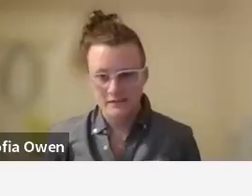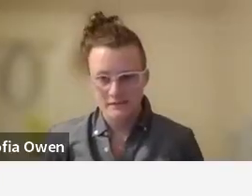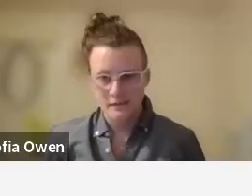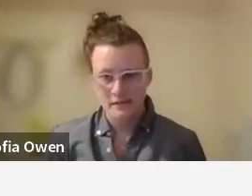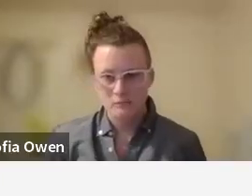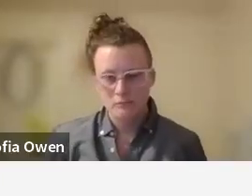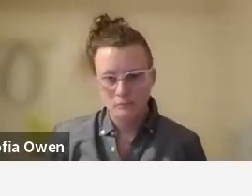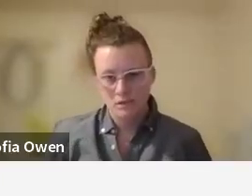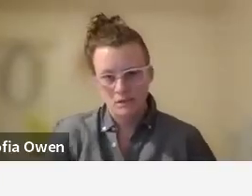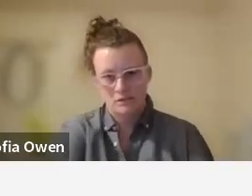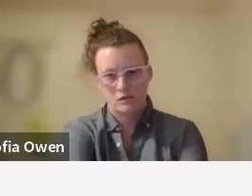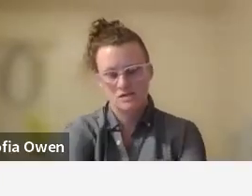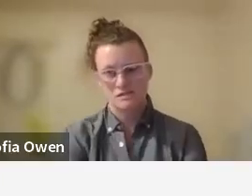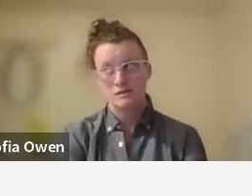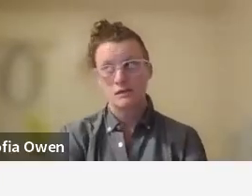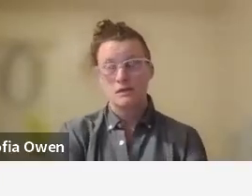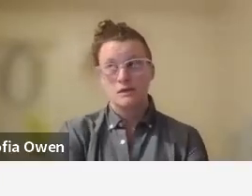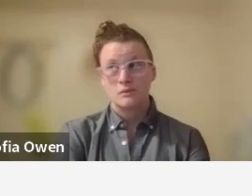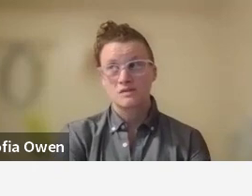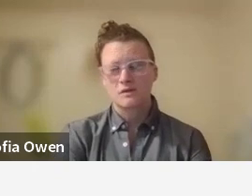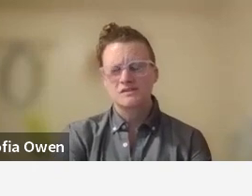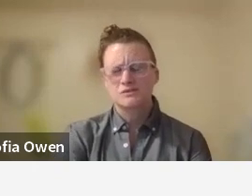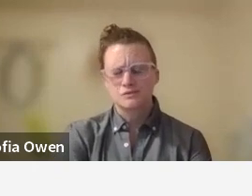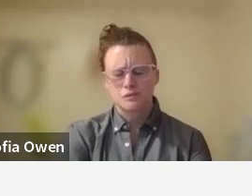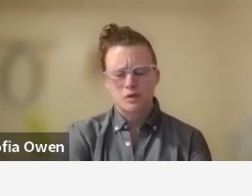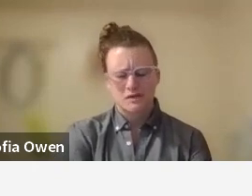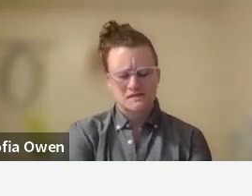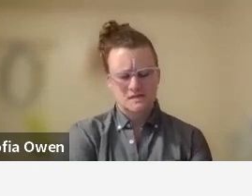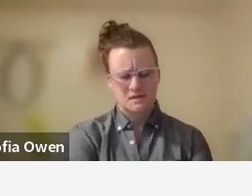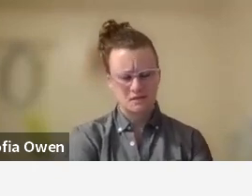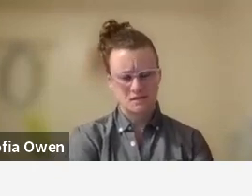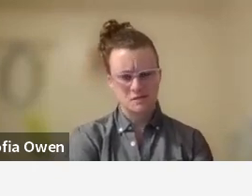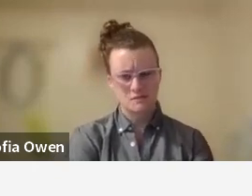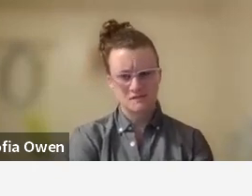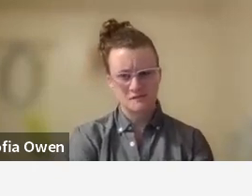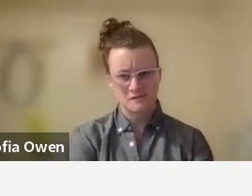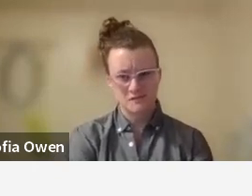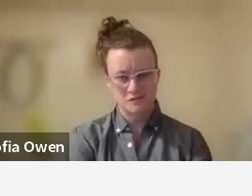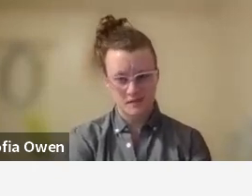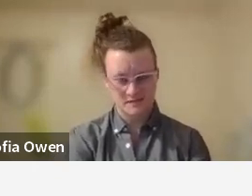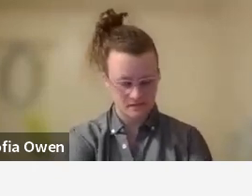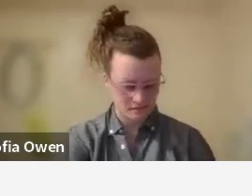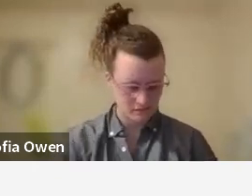as well as other federal funding opportunities we'll be discussing later in the webinar.